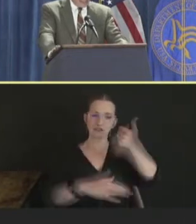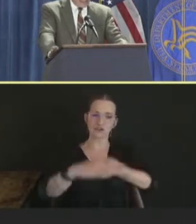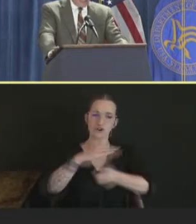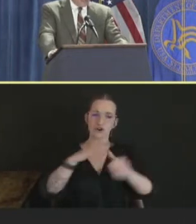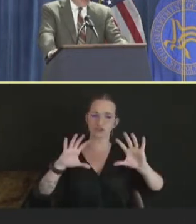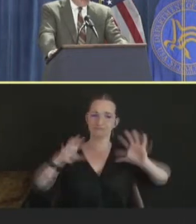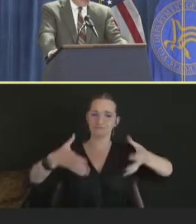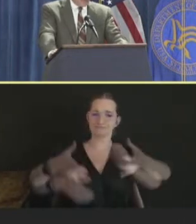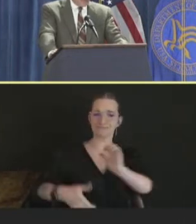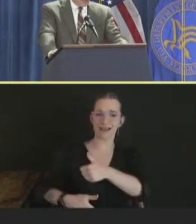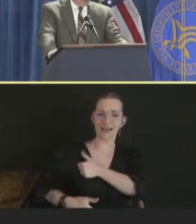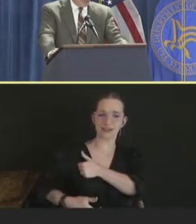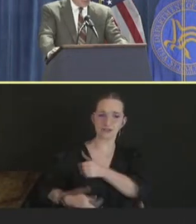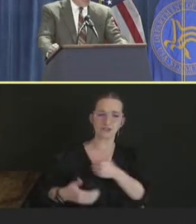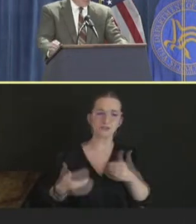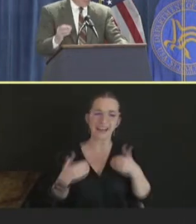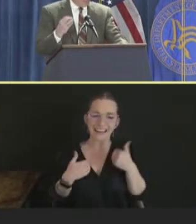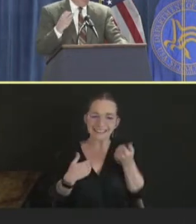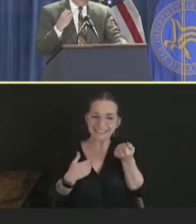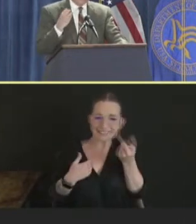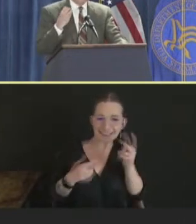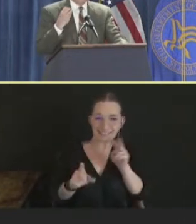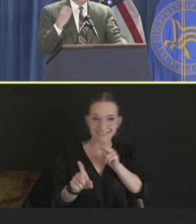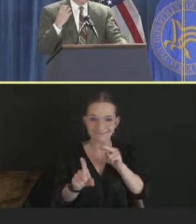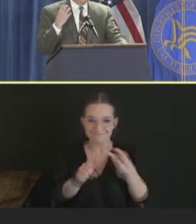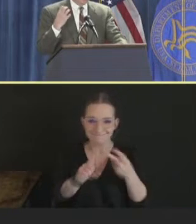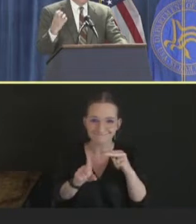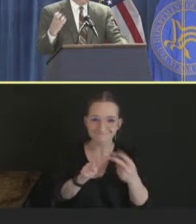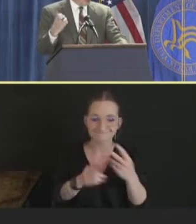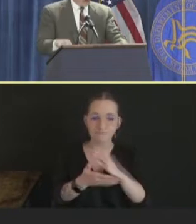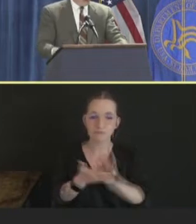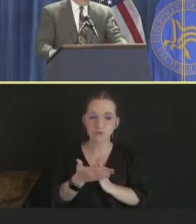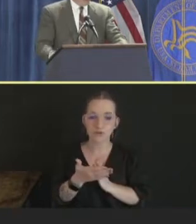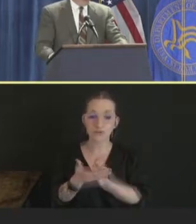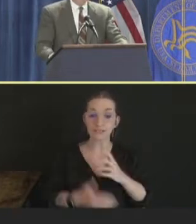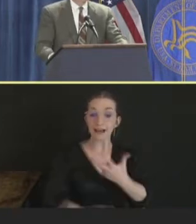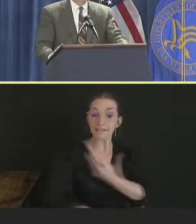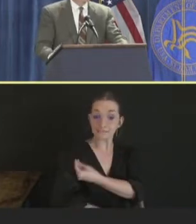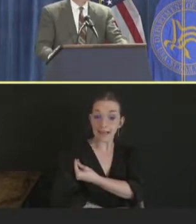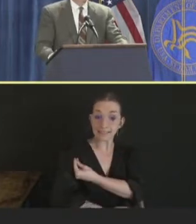several dimensions, you know, vaccines as being a good thing, by which I mean beneficial